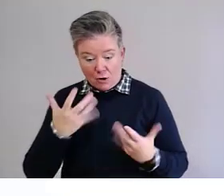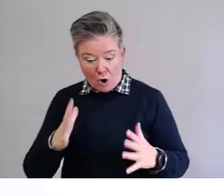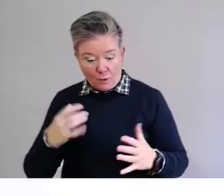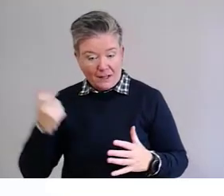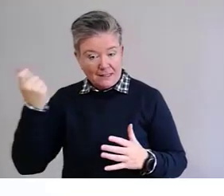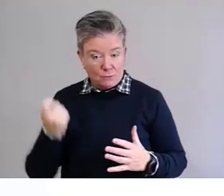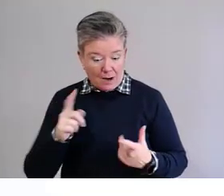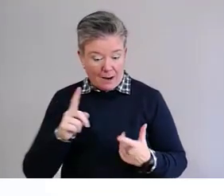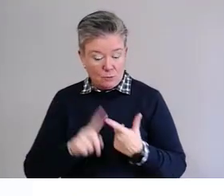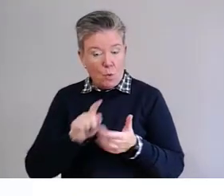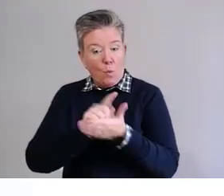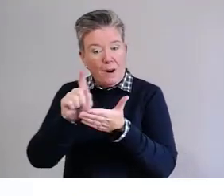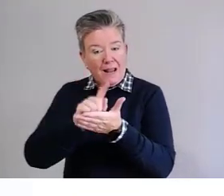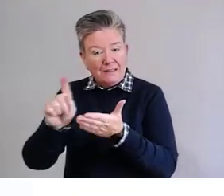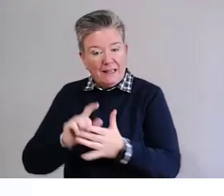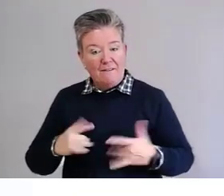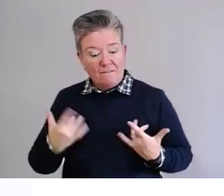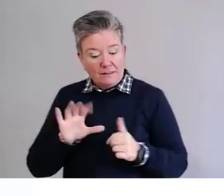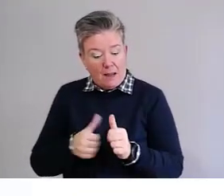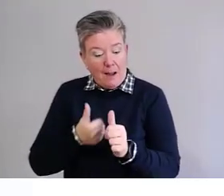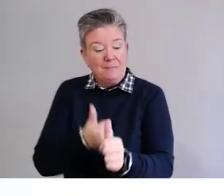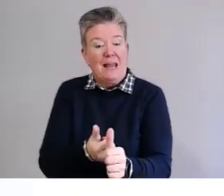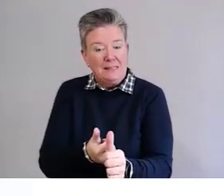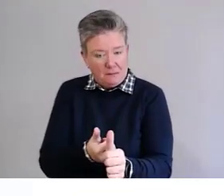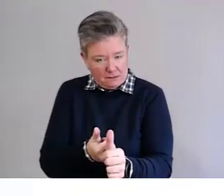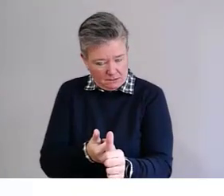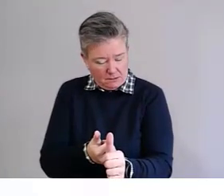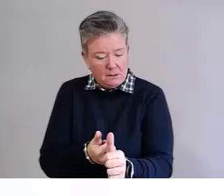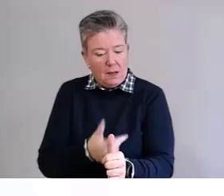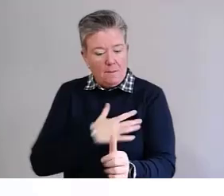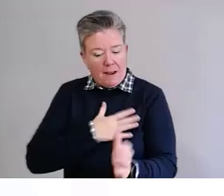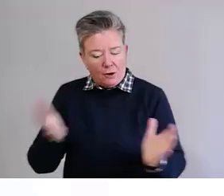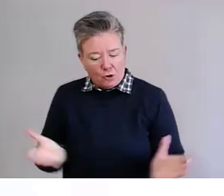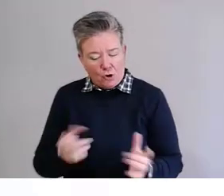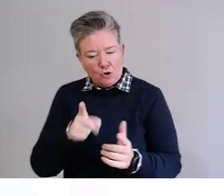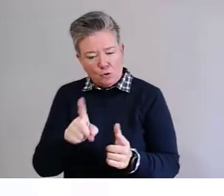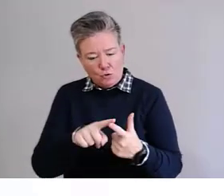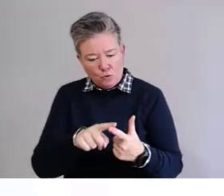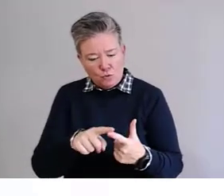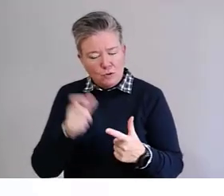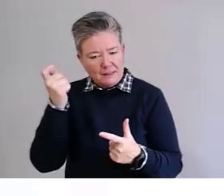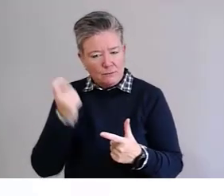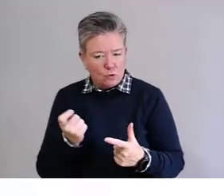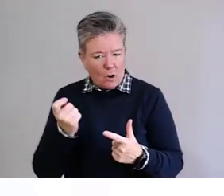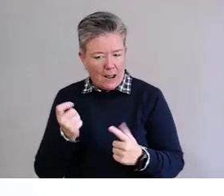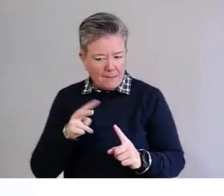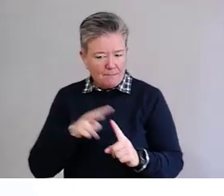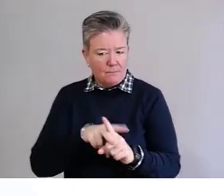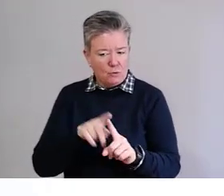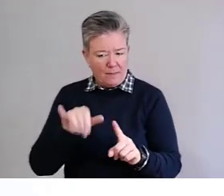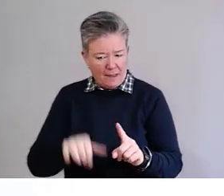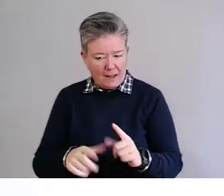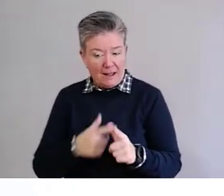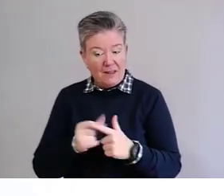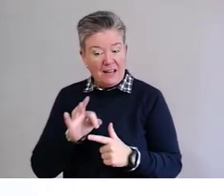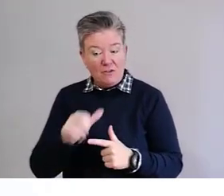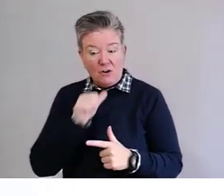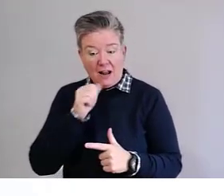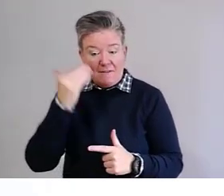to our weekly event updates, I encourage you to subscribe for that. And if you're not familiar,